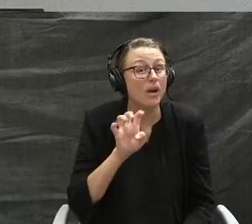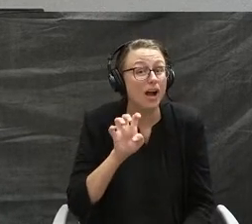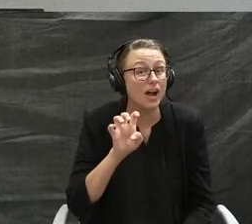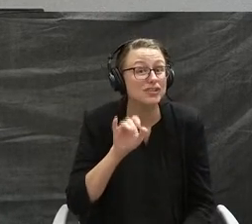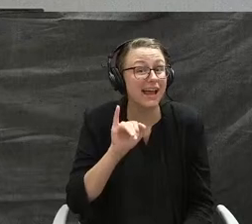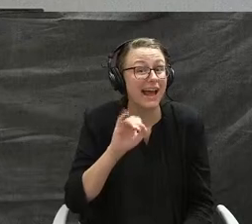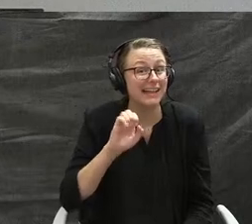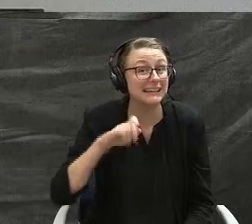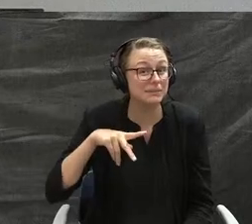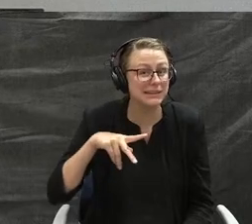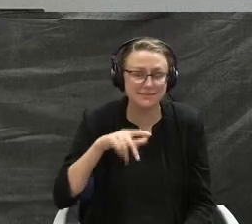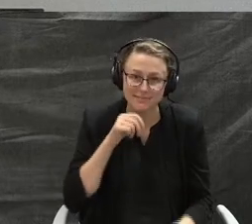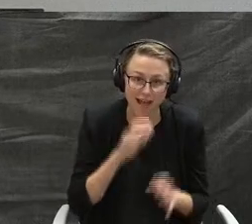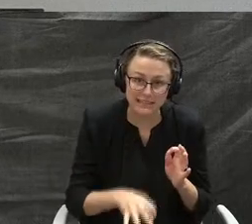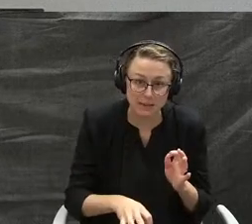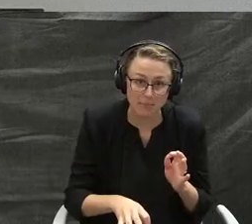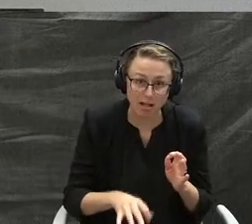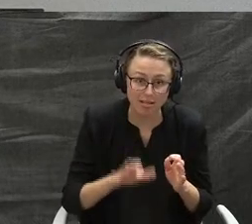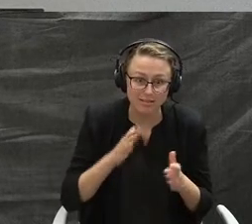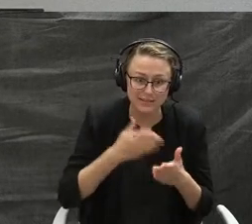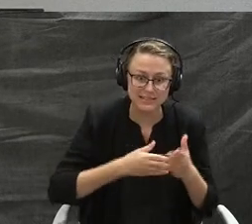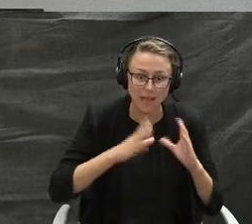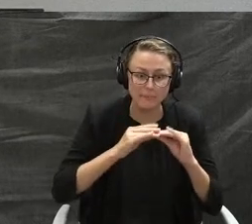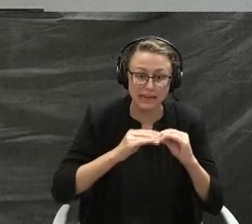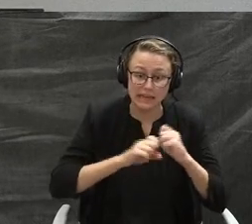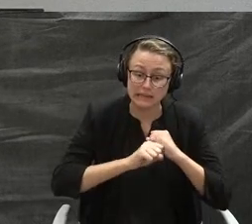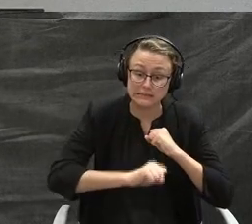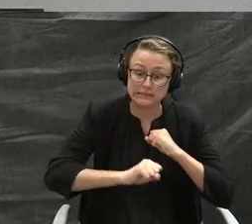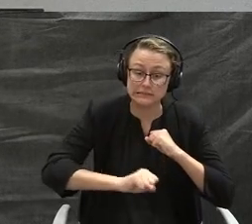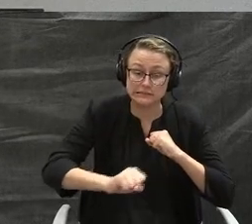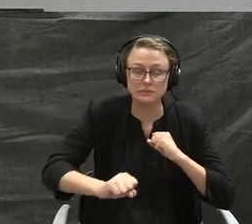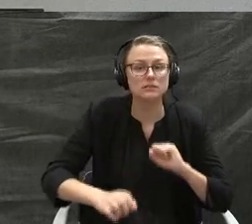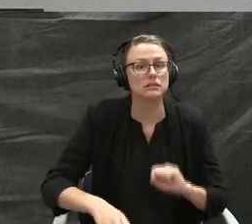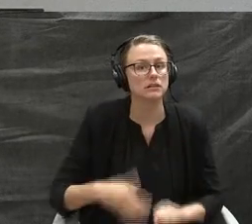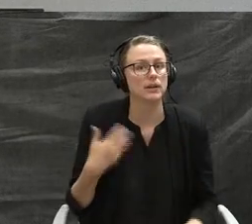know some of those meetings run along time, but we've got to get